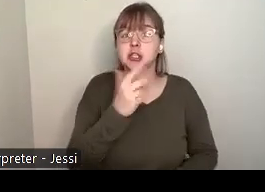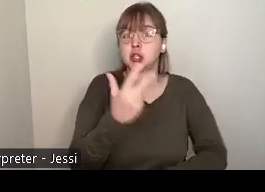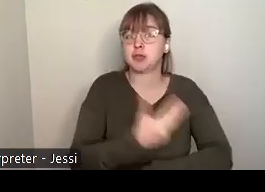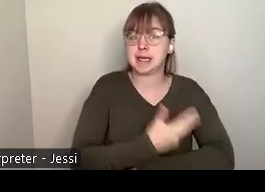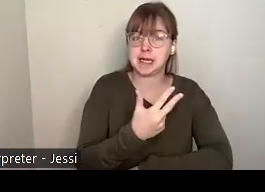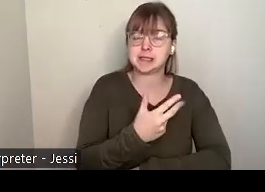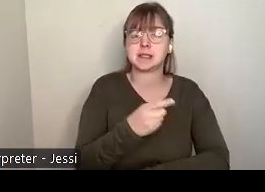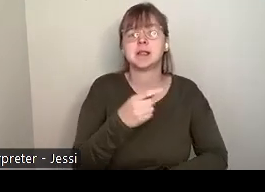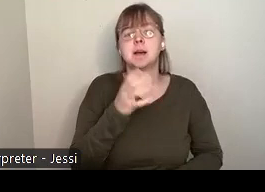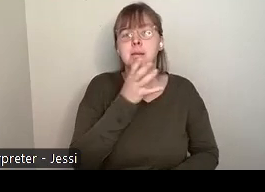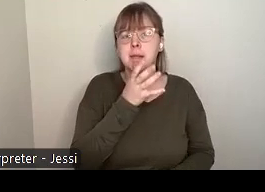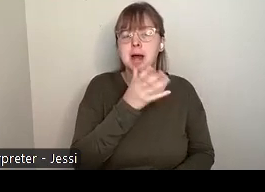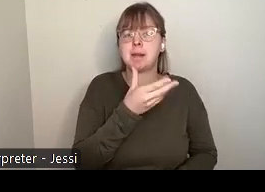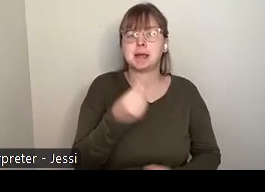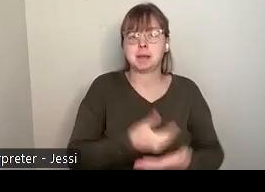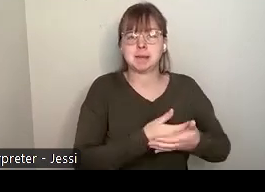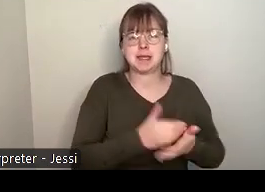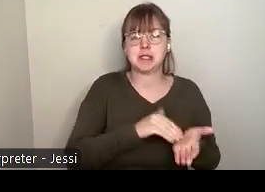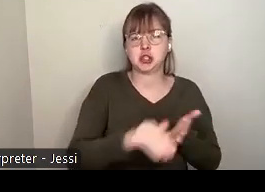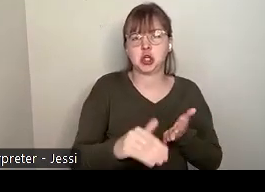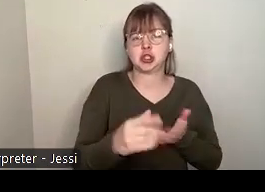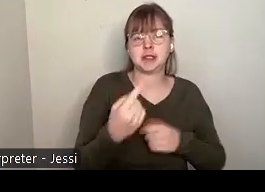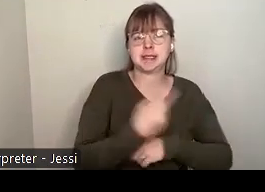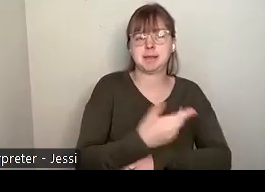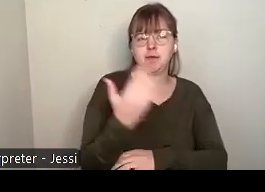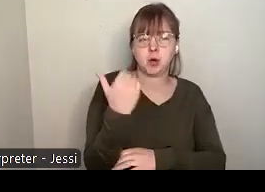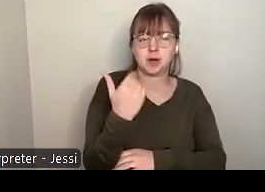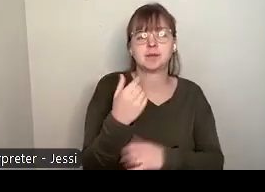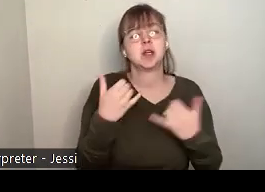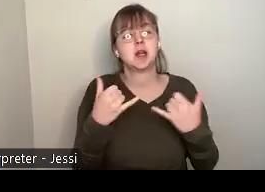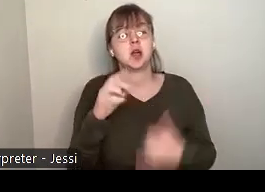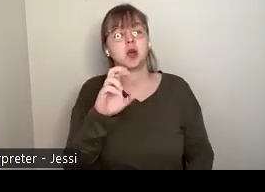so our irck family teleconnect community health Navigator meets with a family and introduces